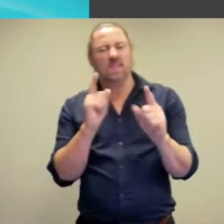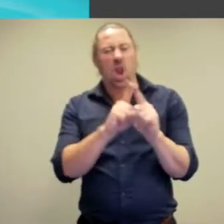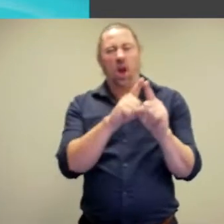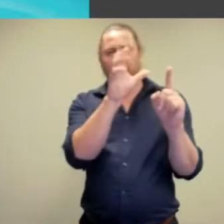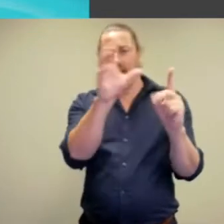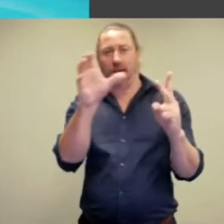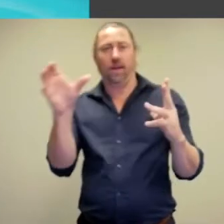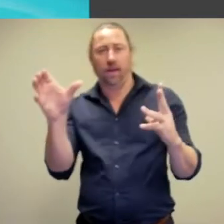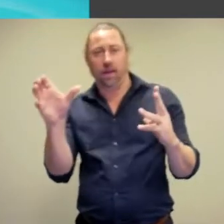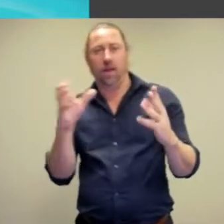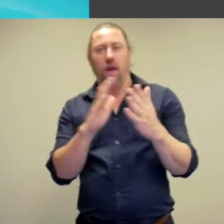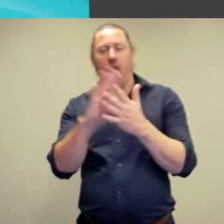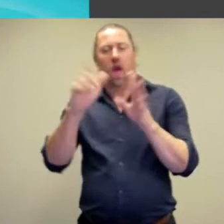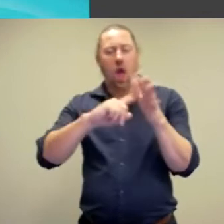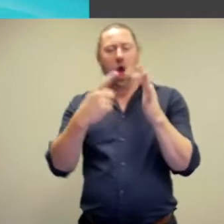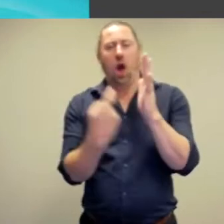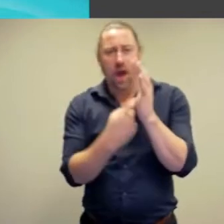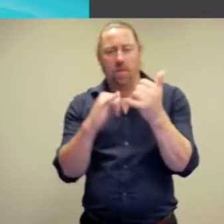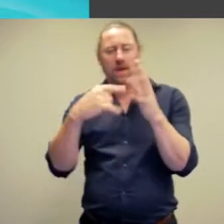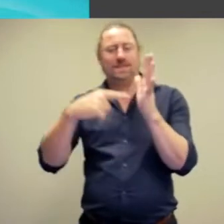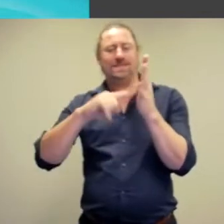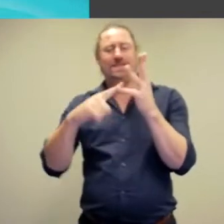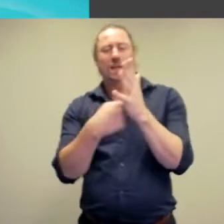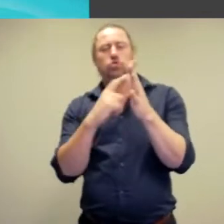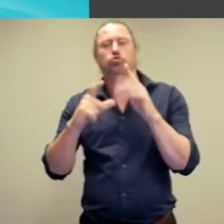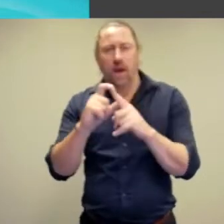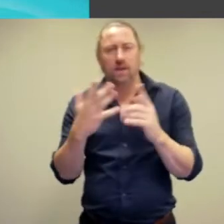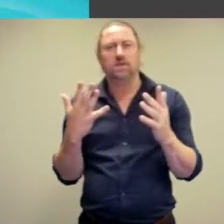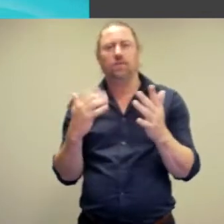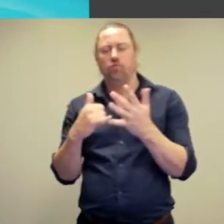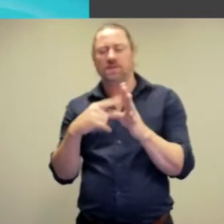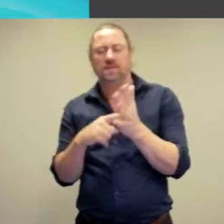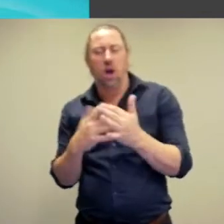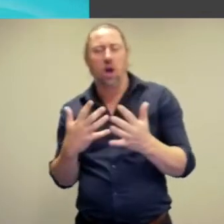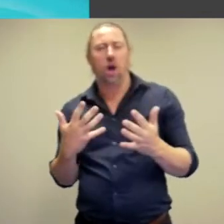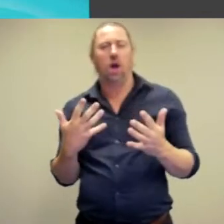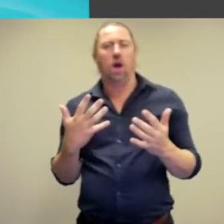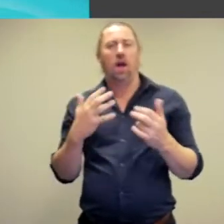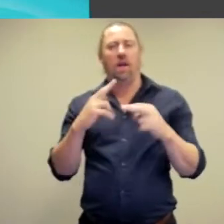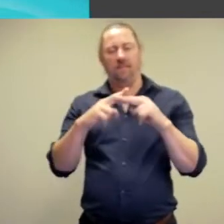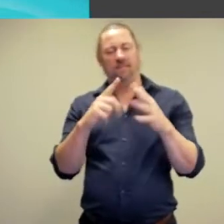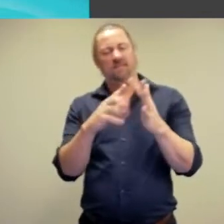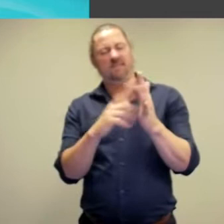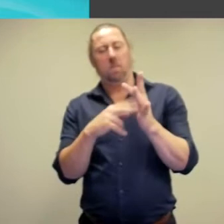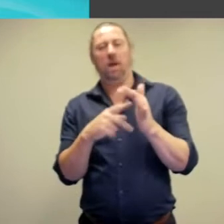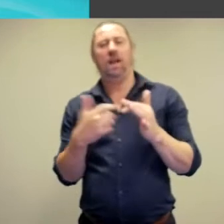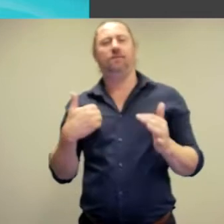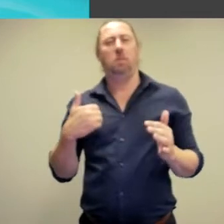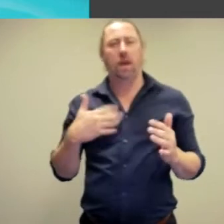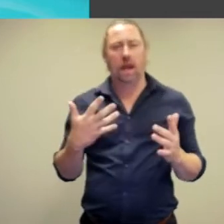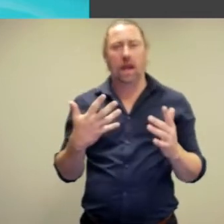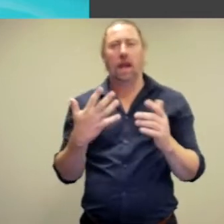hypersaturated, stylized